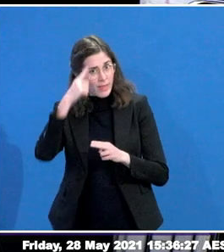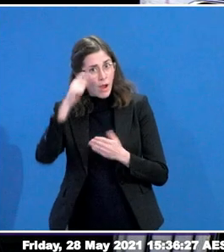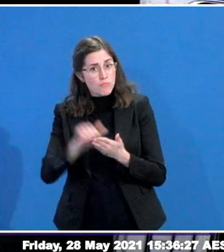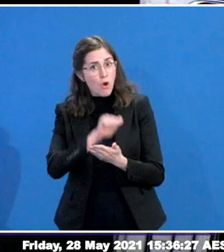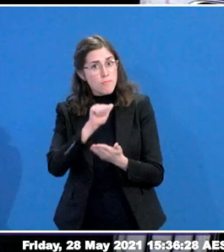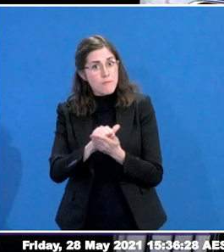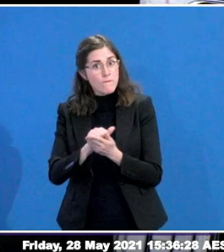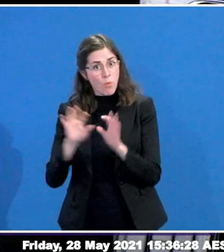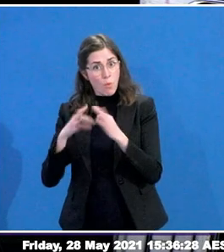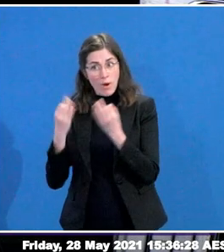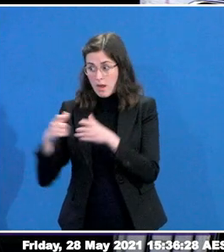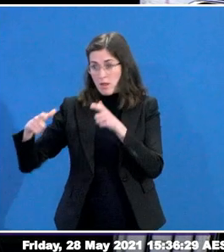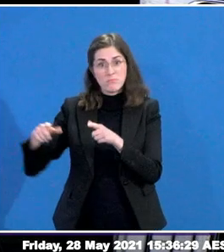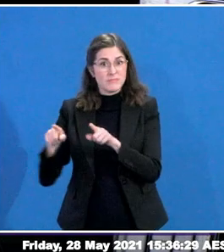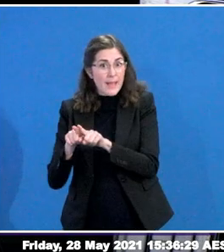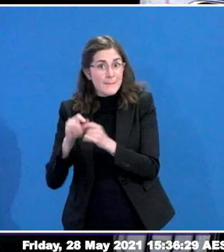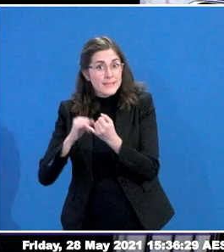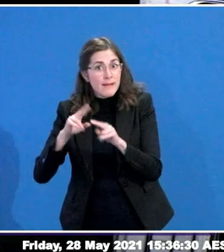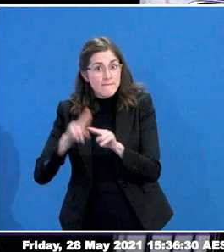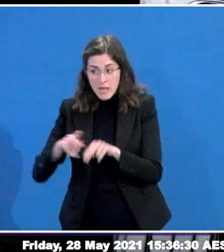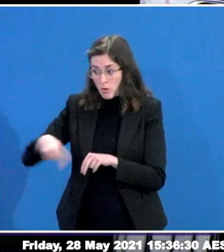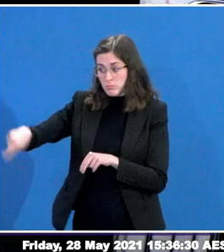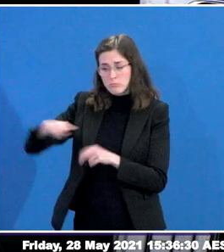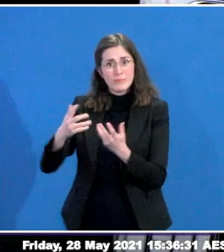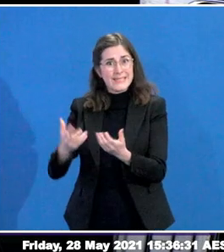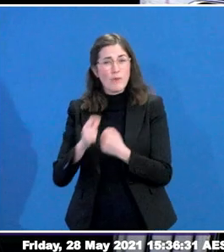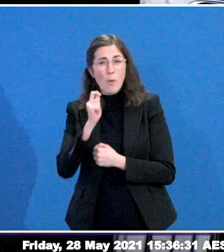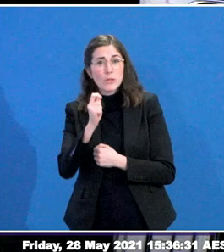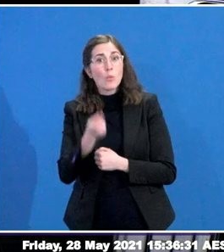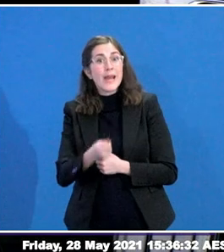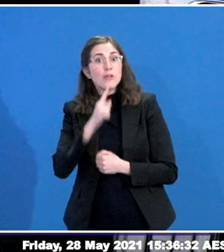an organisation such as Sunnyfield, which receives nearly $100 million